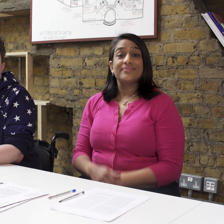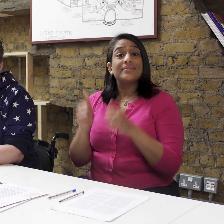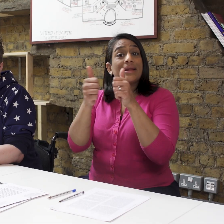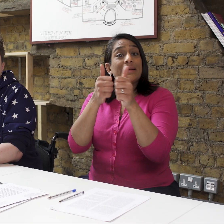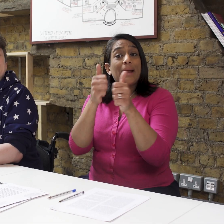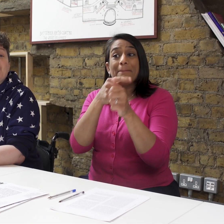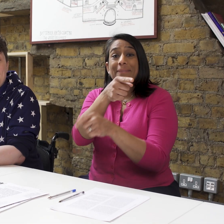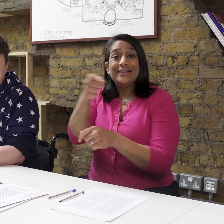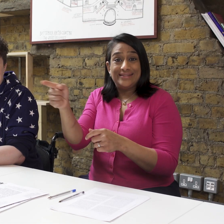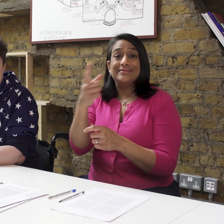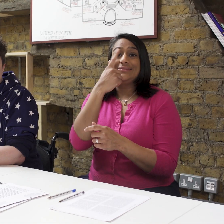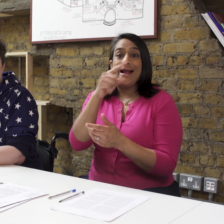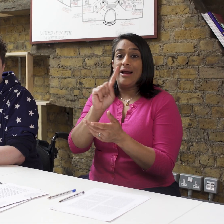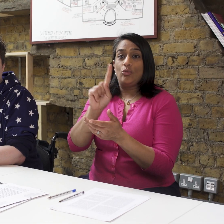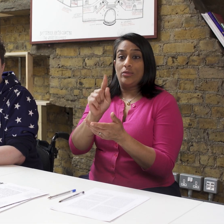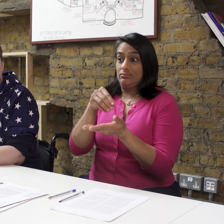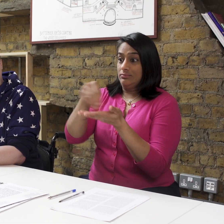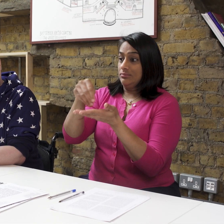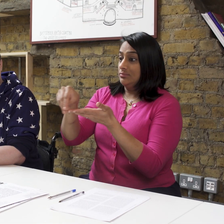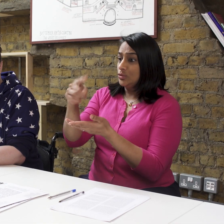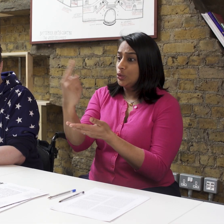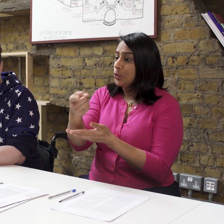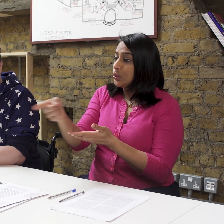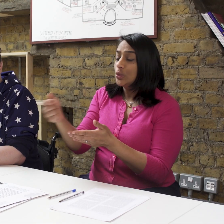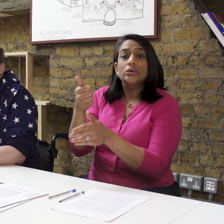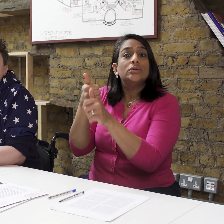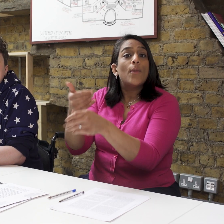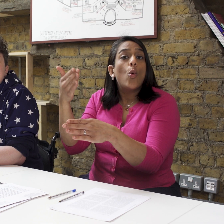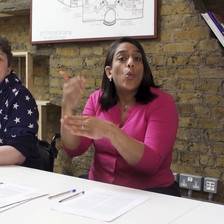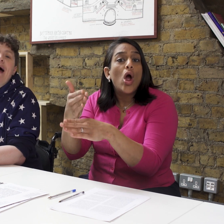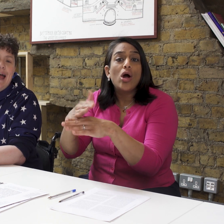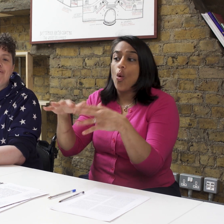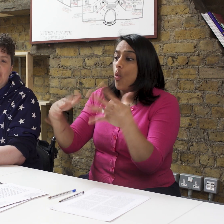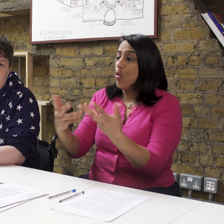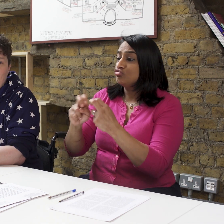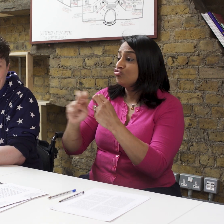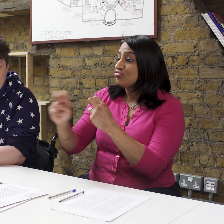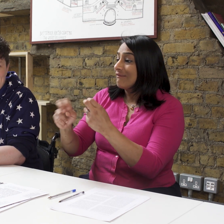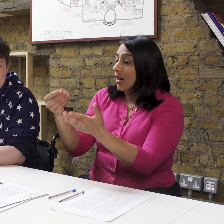It is common practice for organisations biscuit to pay for support workers biscuit